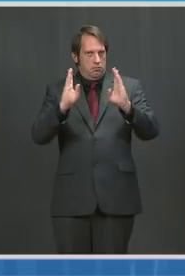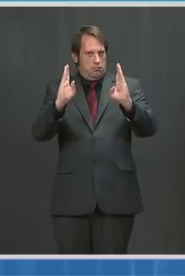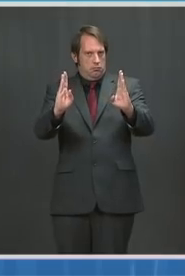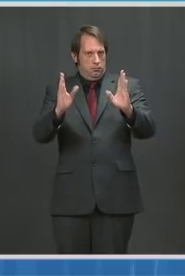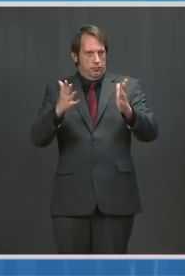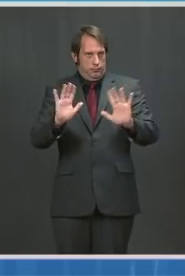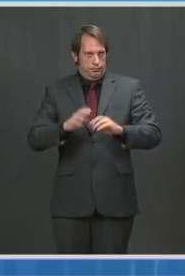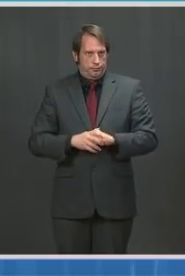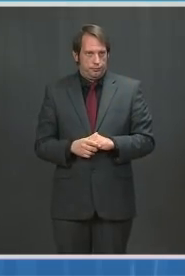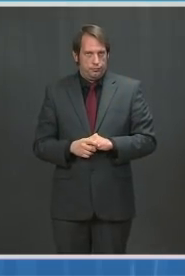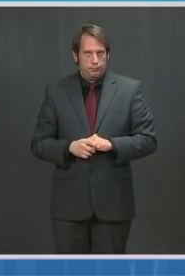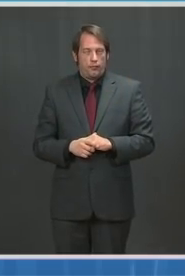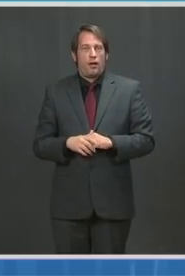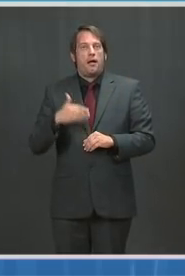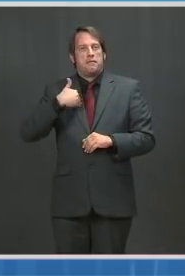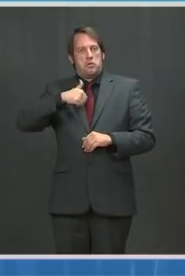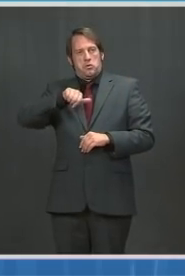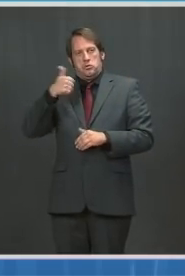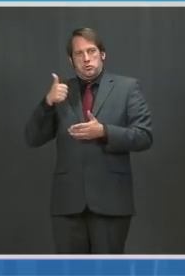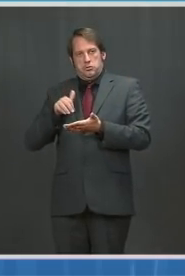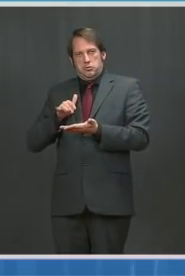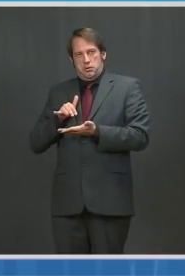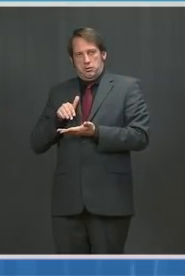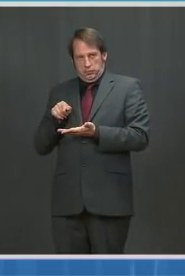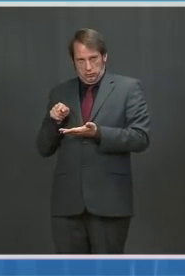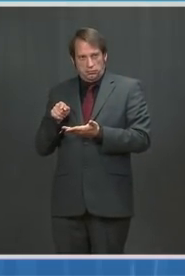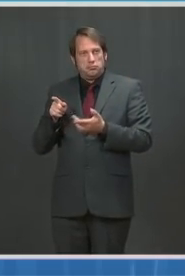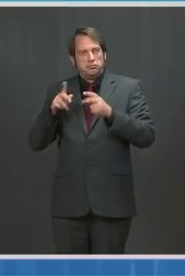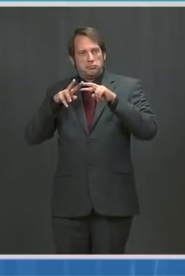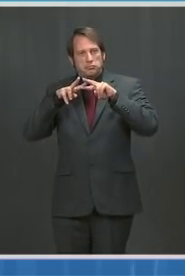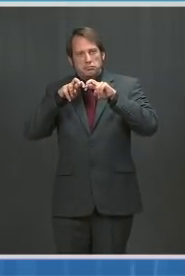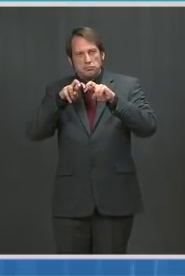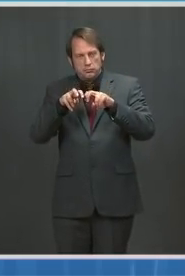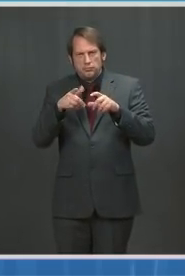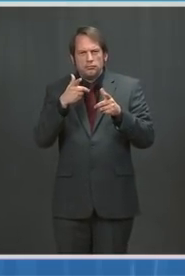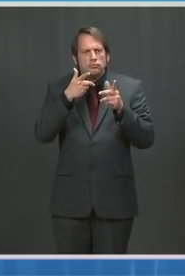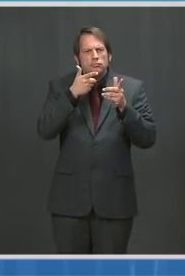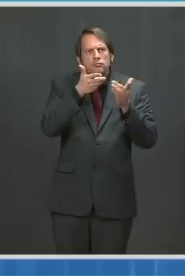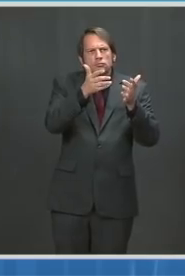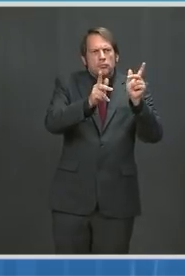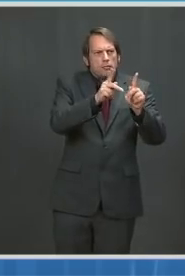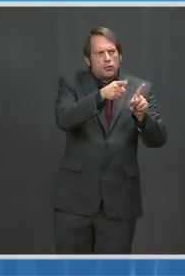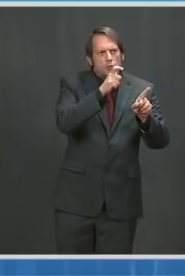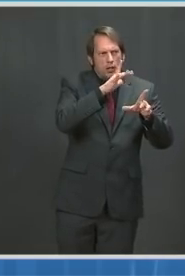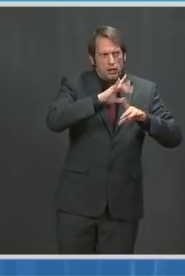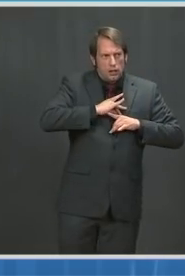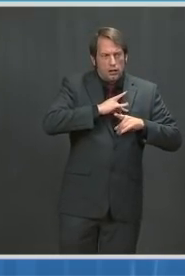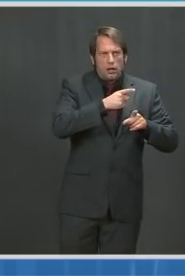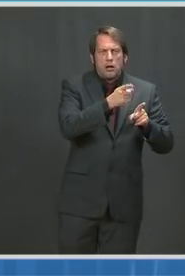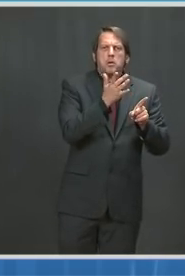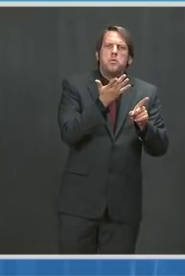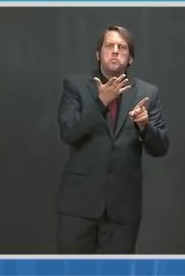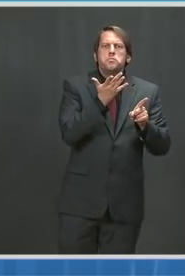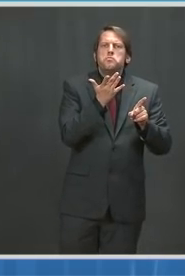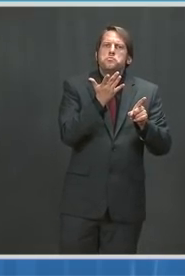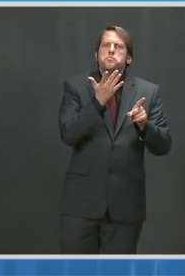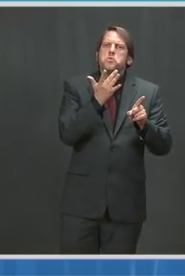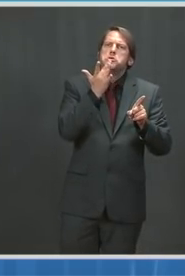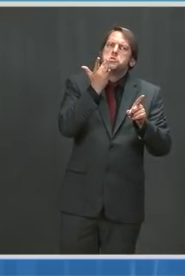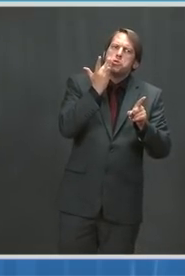in which it was looked after both mild and severe episodes of COVID-19. On the right-hand part of the slide,